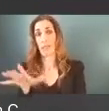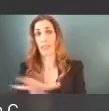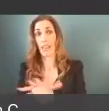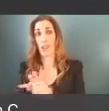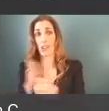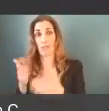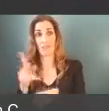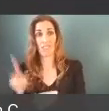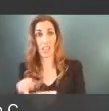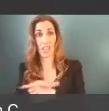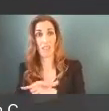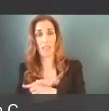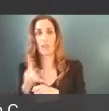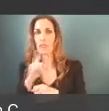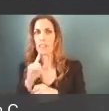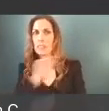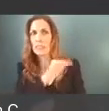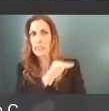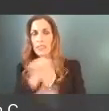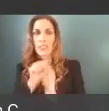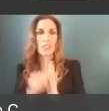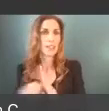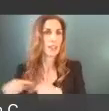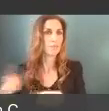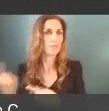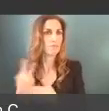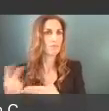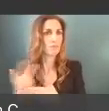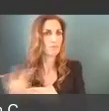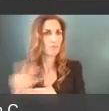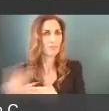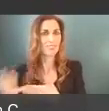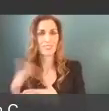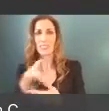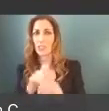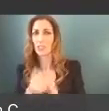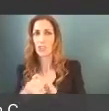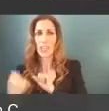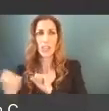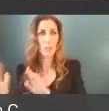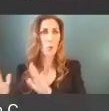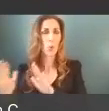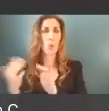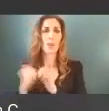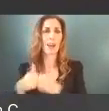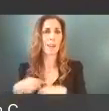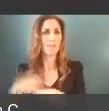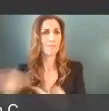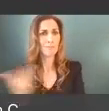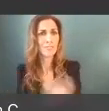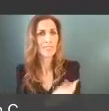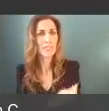the state for weeks now to change its approach to vaccination to not use the PEMA sites. I'm